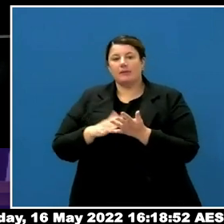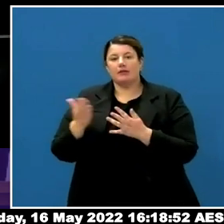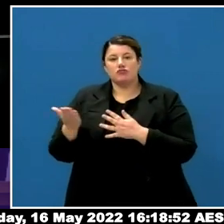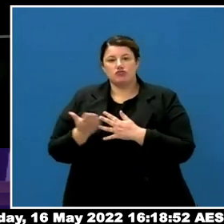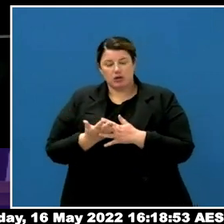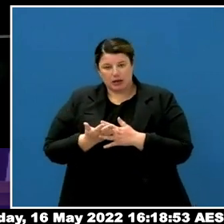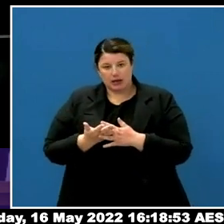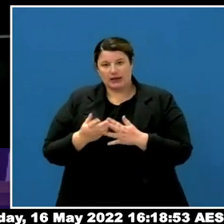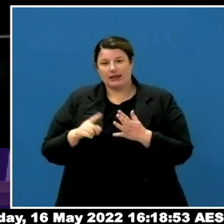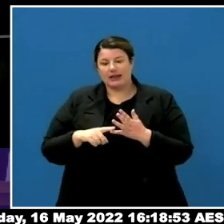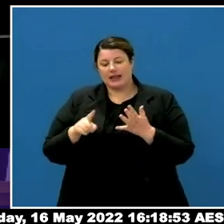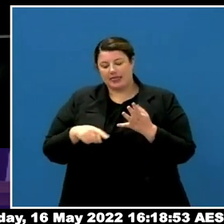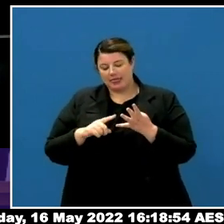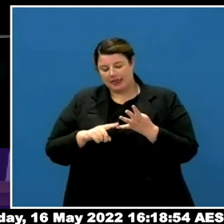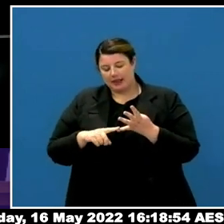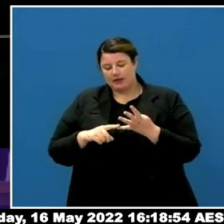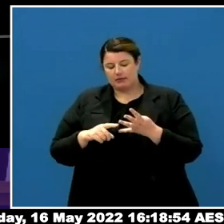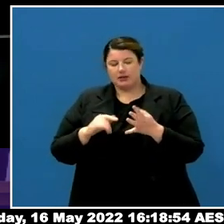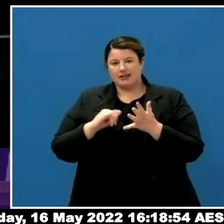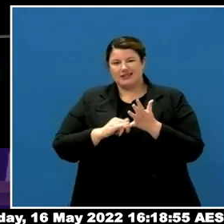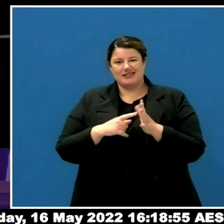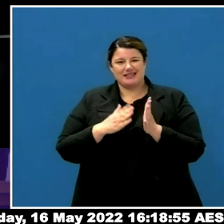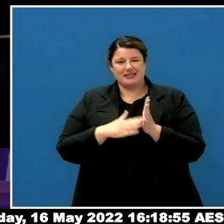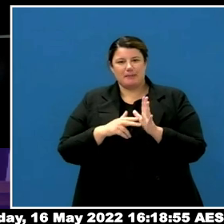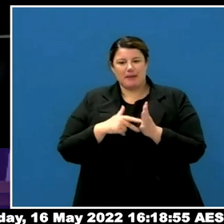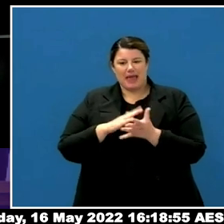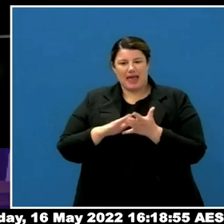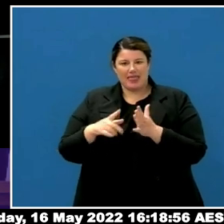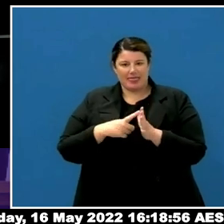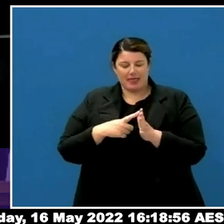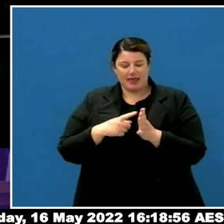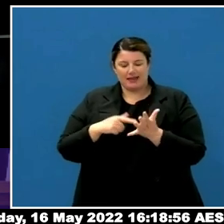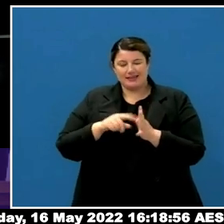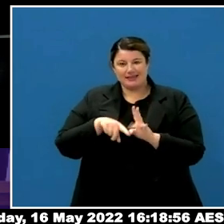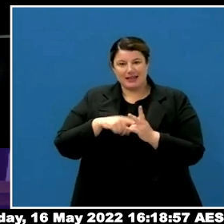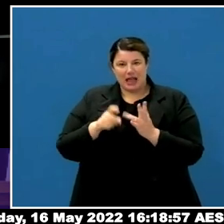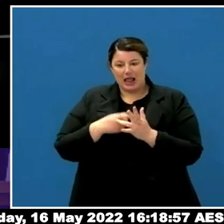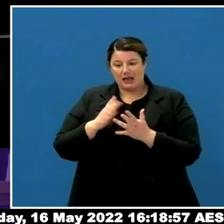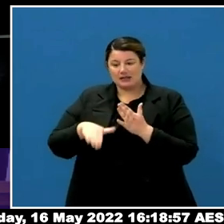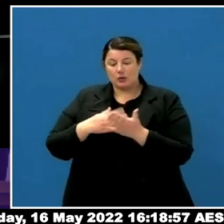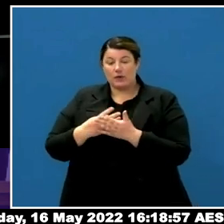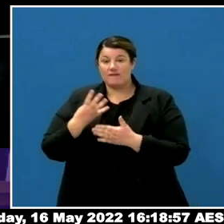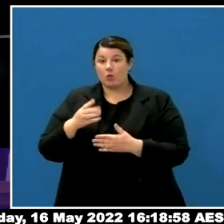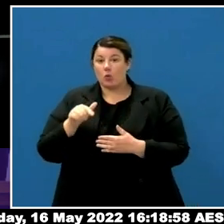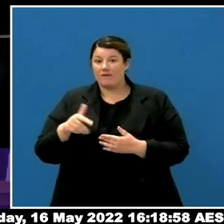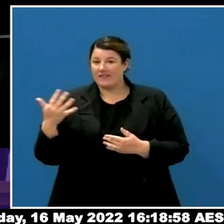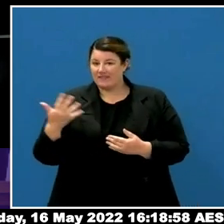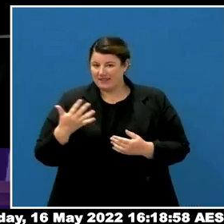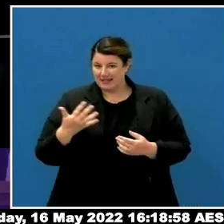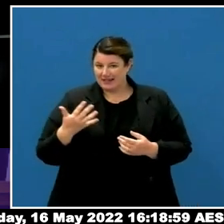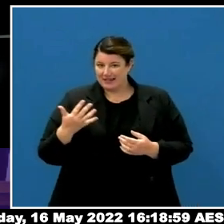Taylor through to about 4.15. One of the reasons I say that is if people fancy having lunch they should have lunch